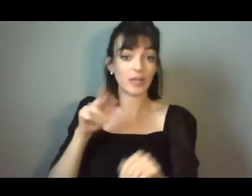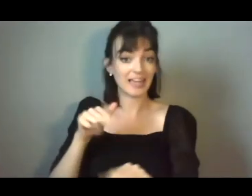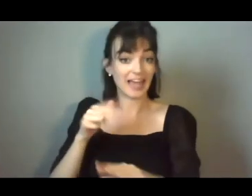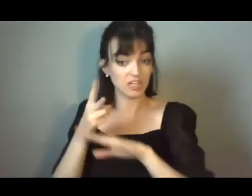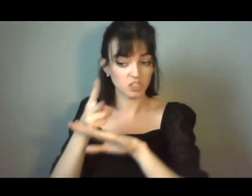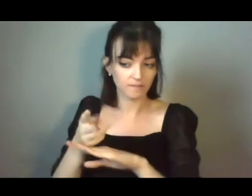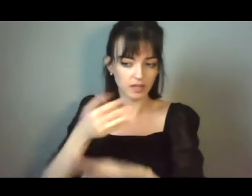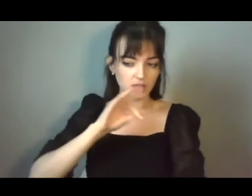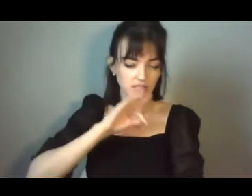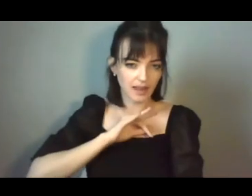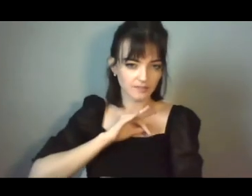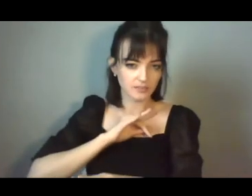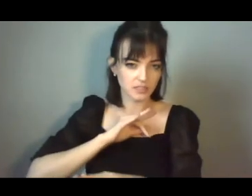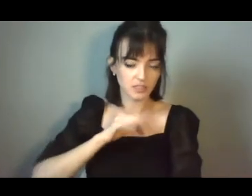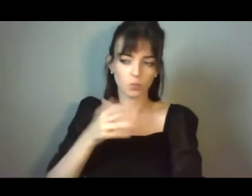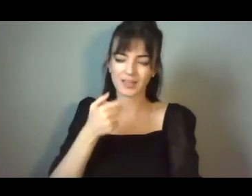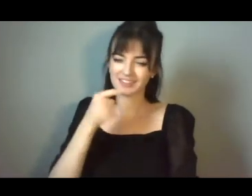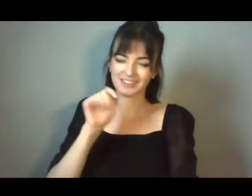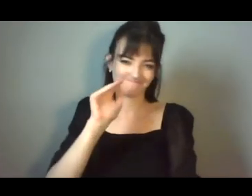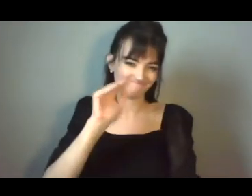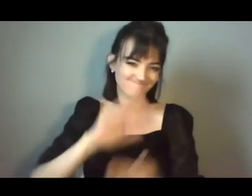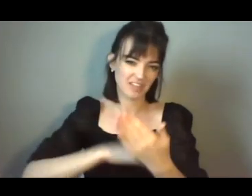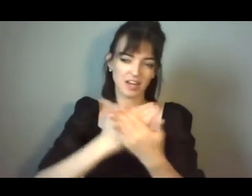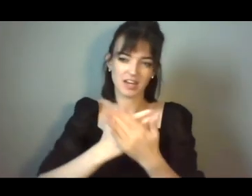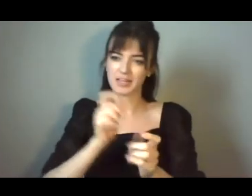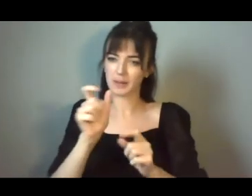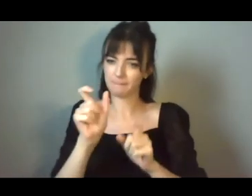a particular legal practitioner, look this is a real co decision making agreement, or these are